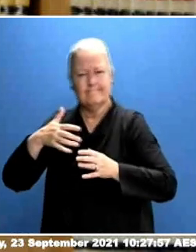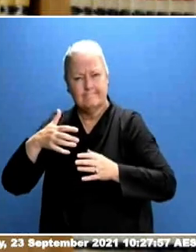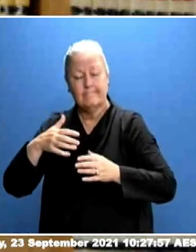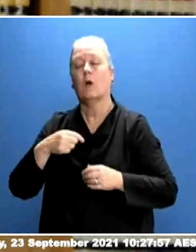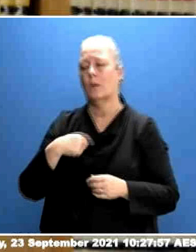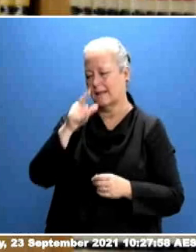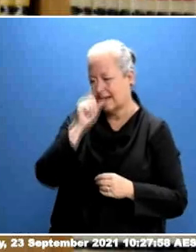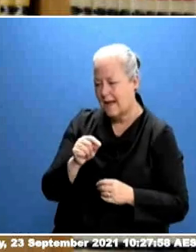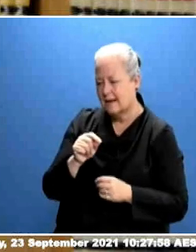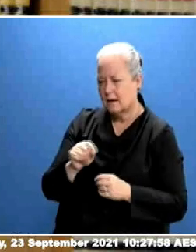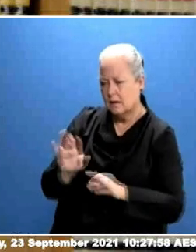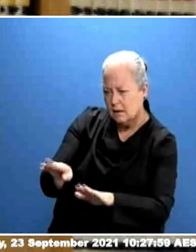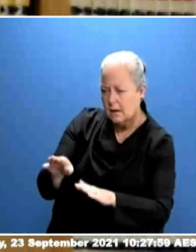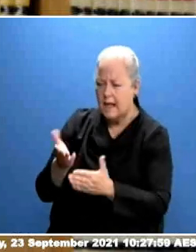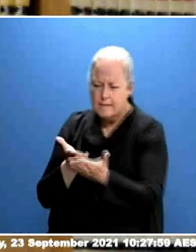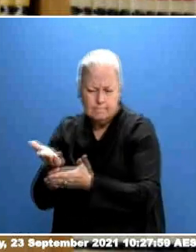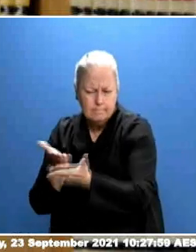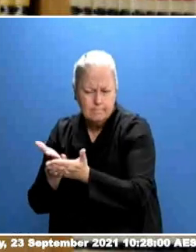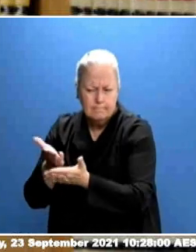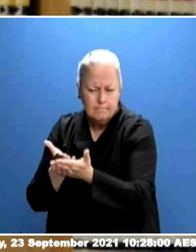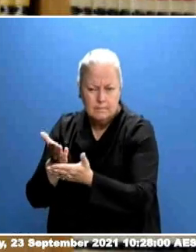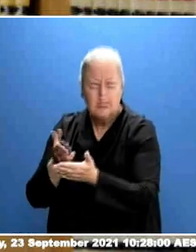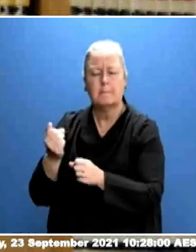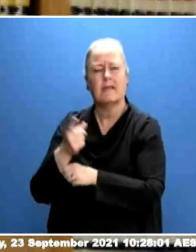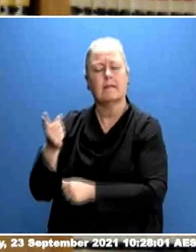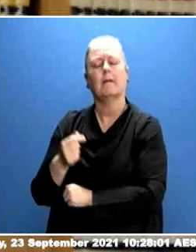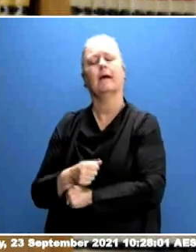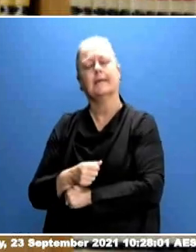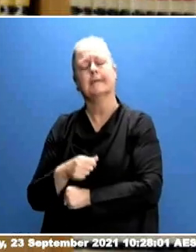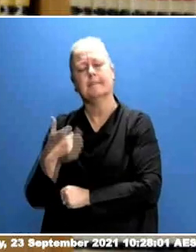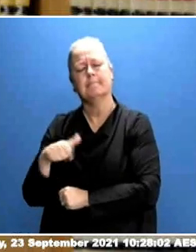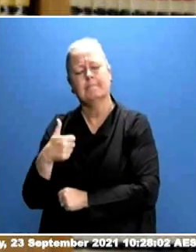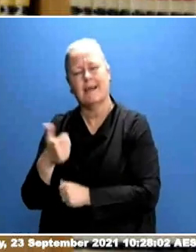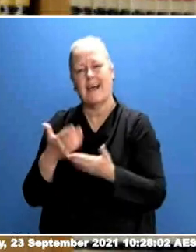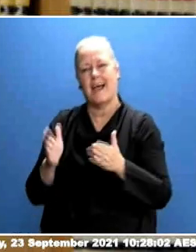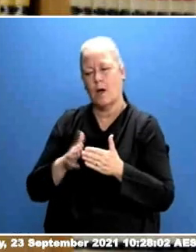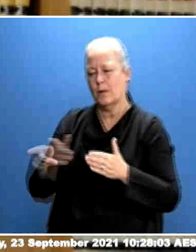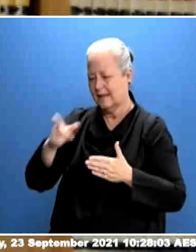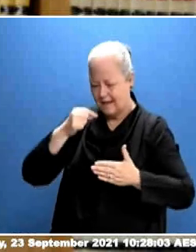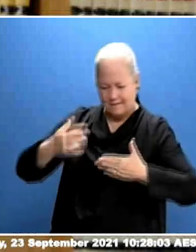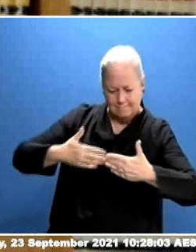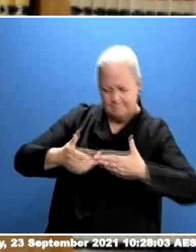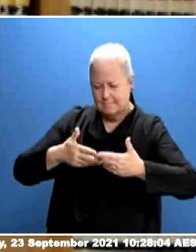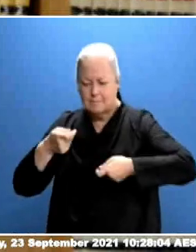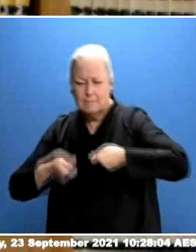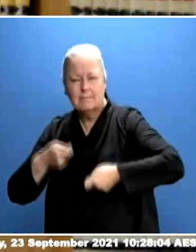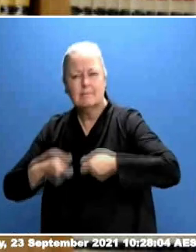we can unpack that with them, and we can help them identify ways that they can regulate. So that's done both through psychoeducation,